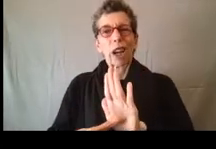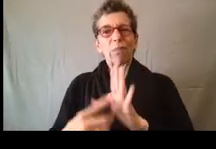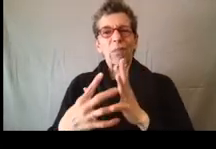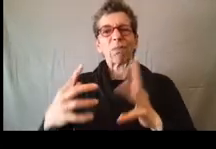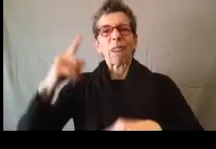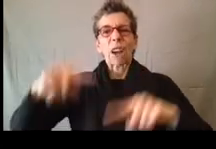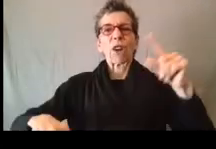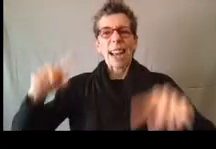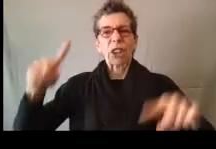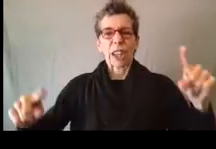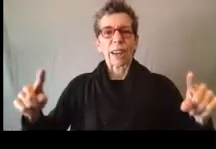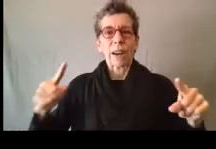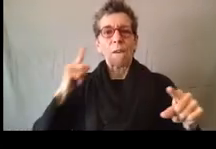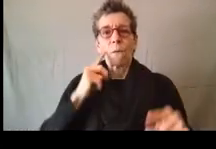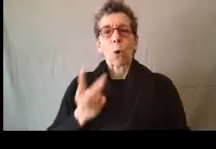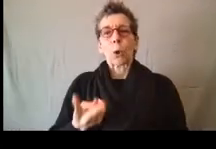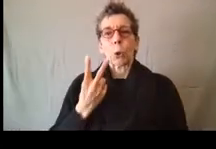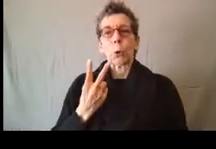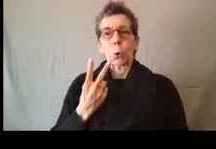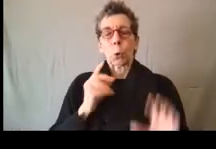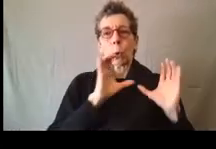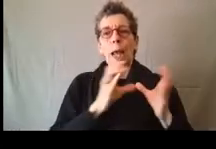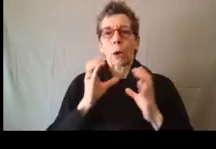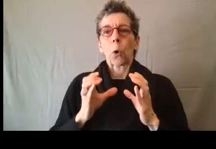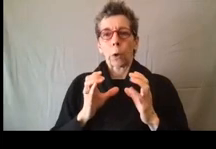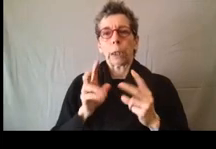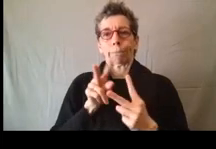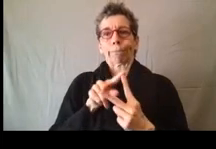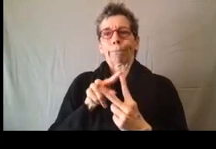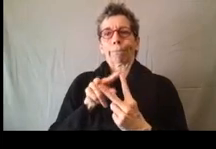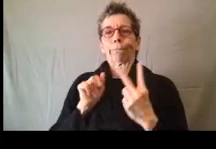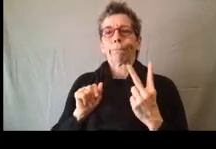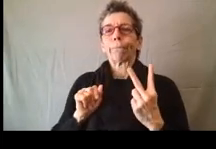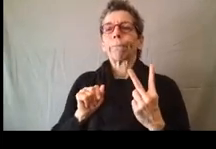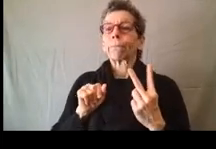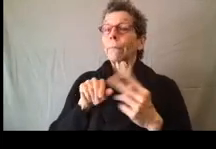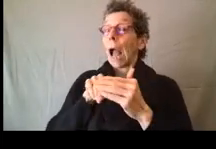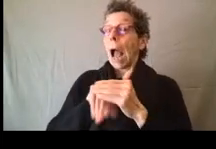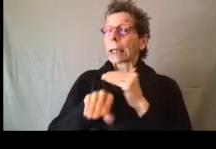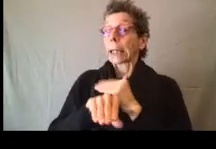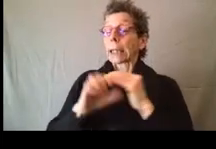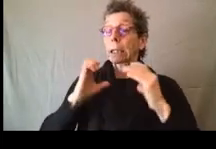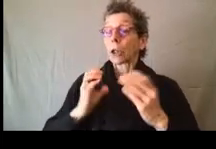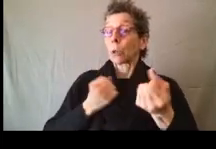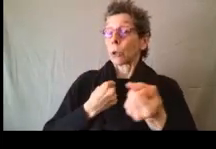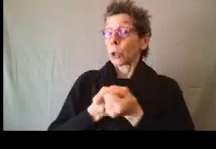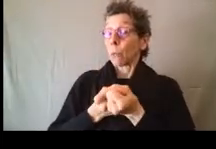found for 2 of our 8 categories. The category of accessibility in customer support and communications,